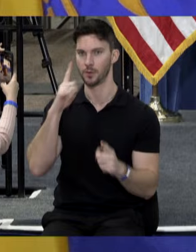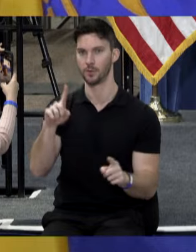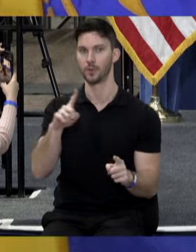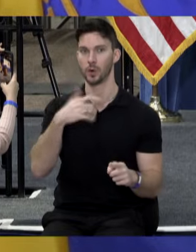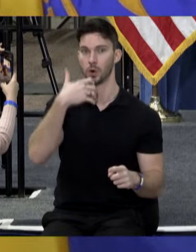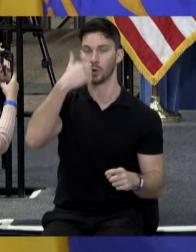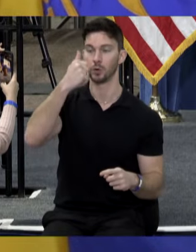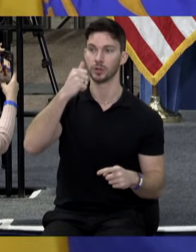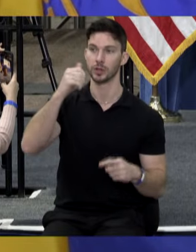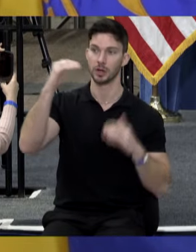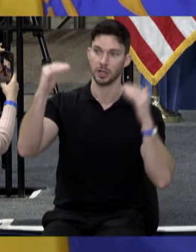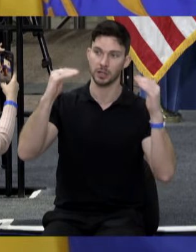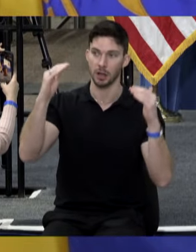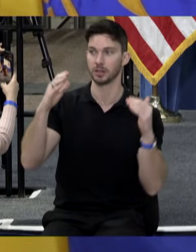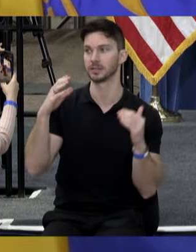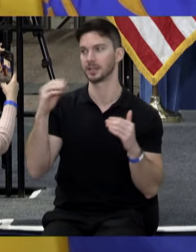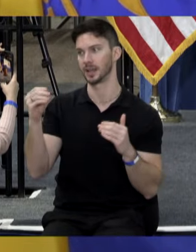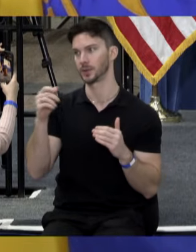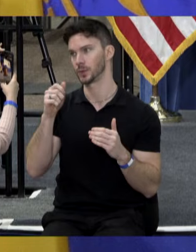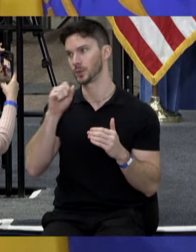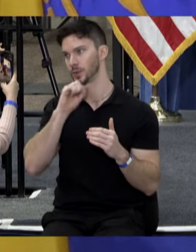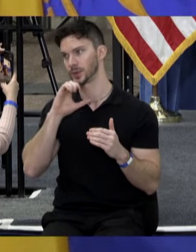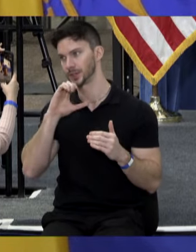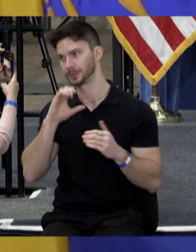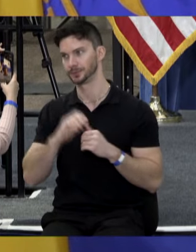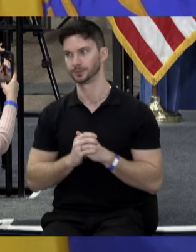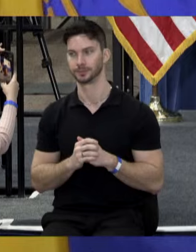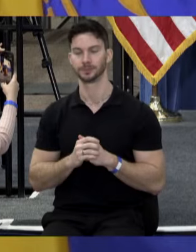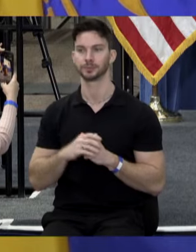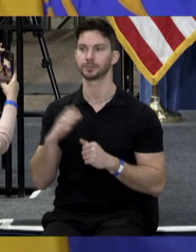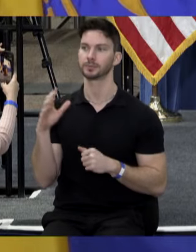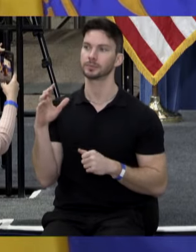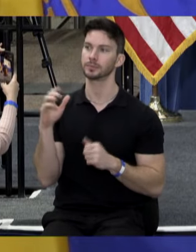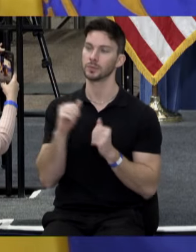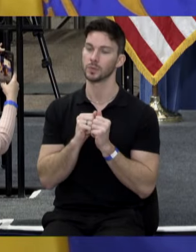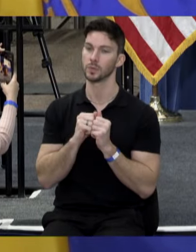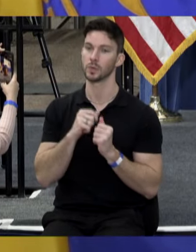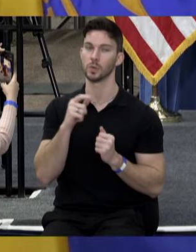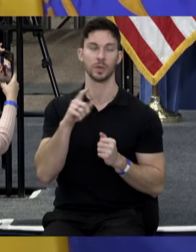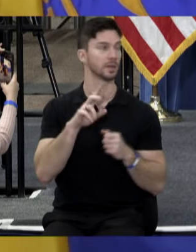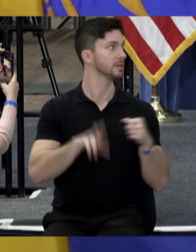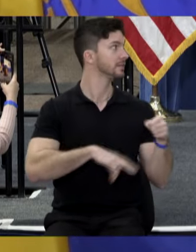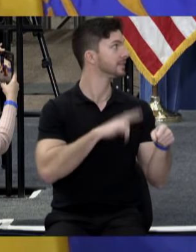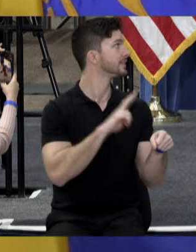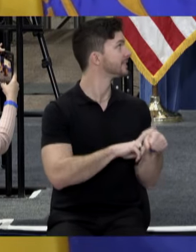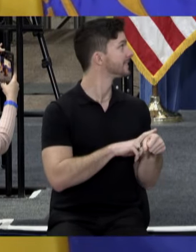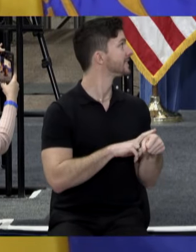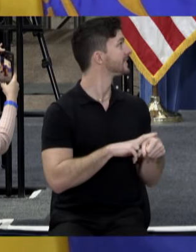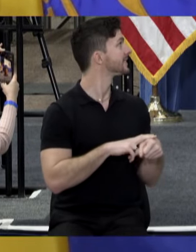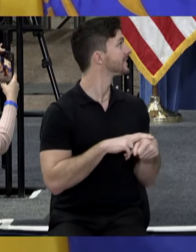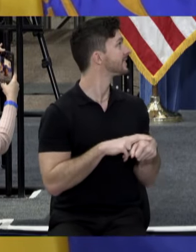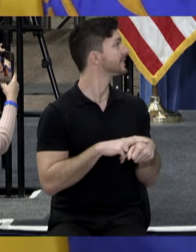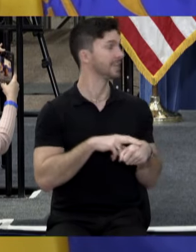Now at the National Council on Aging, we're proudly celebrating 75 years of impact,